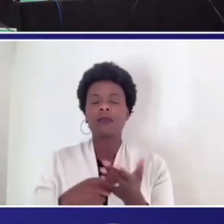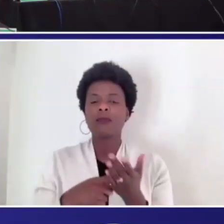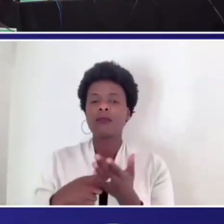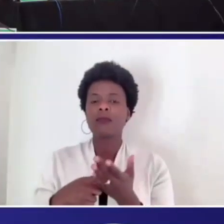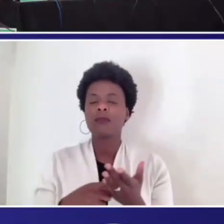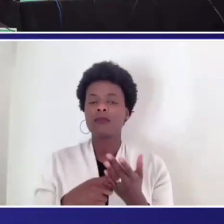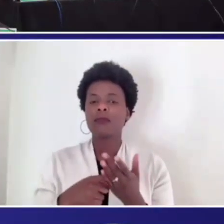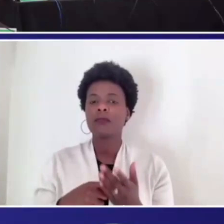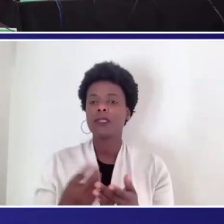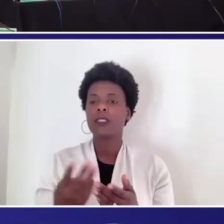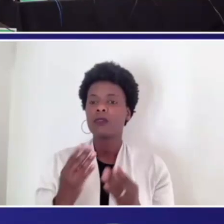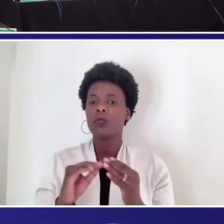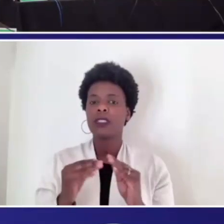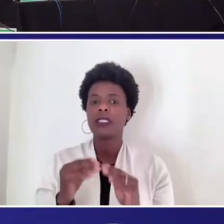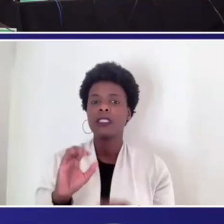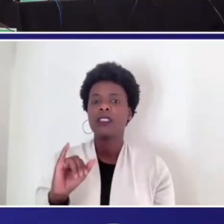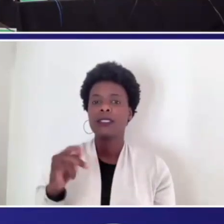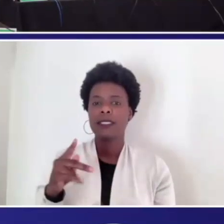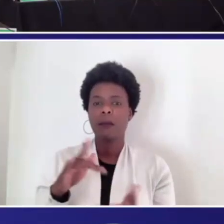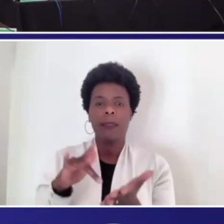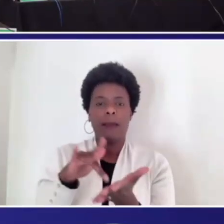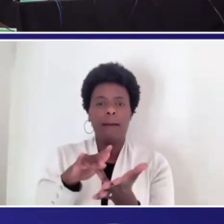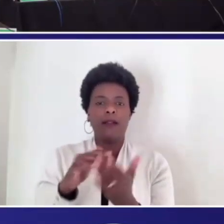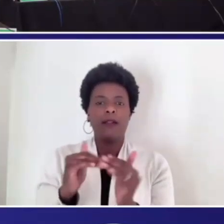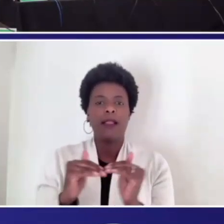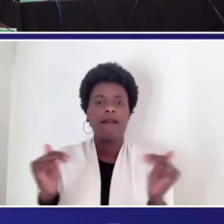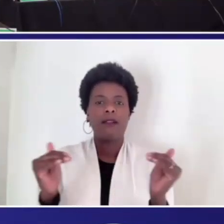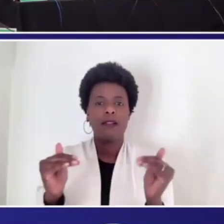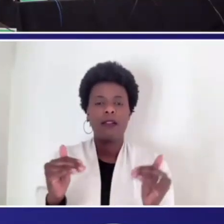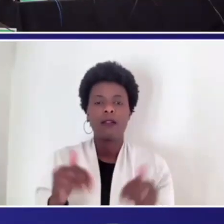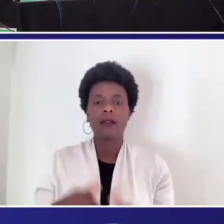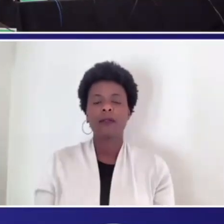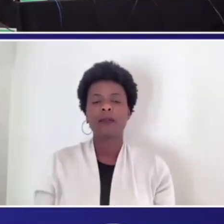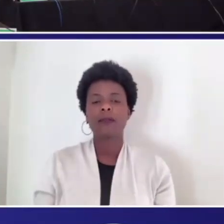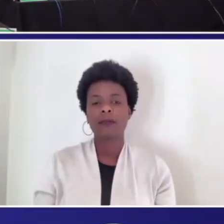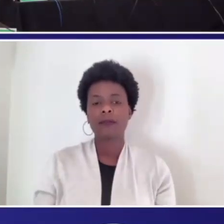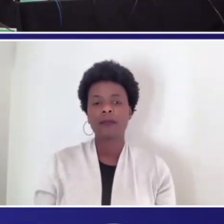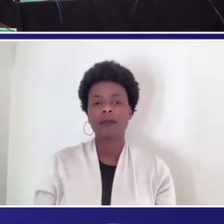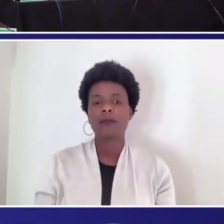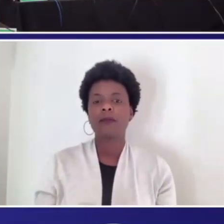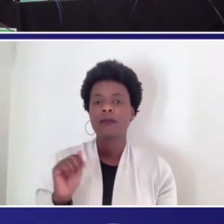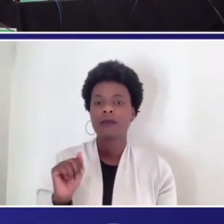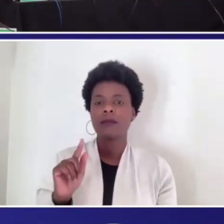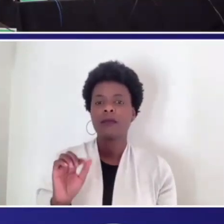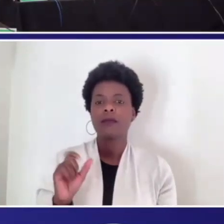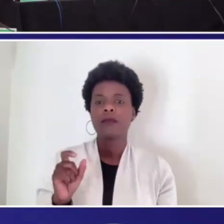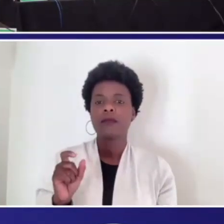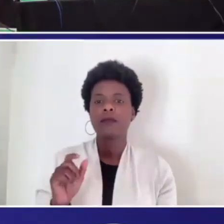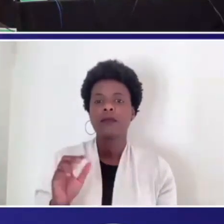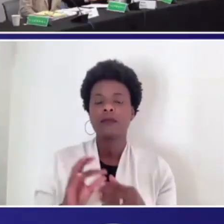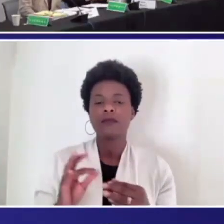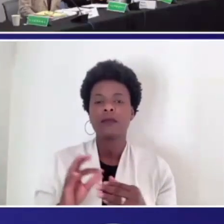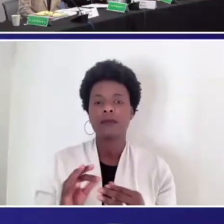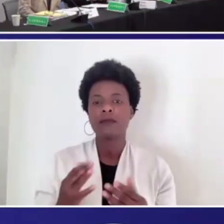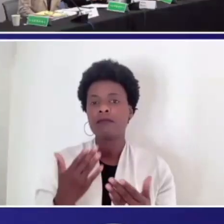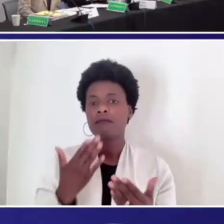four digits at the intermediate level CIP codes. So -- and I appreciate the Department's